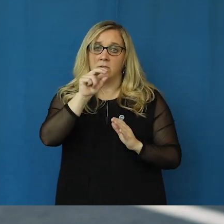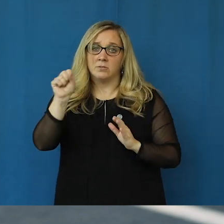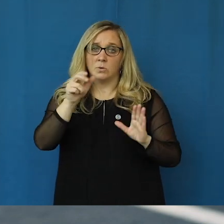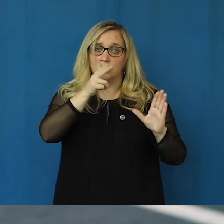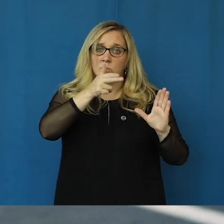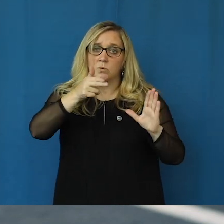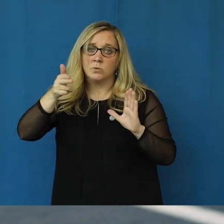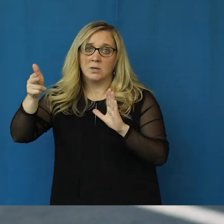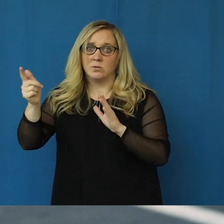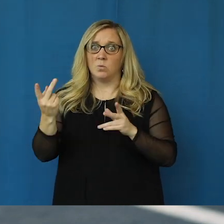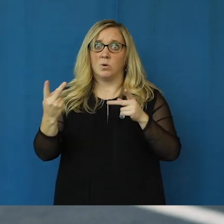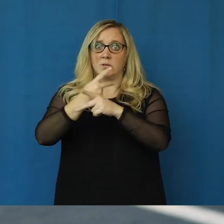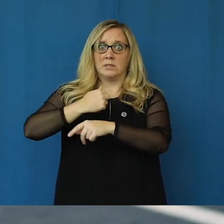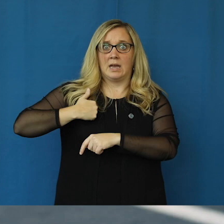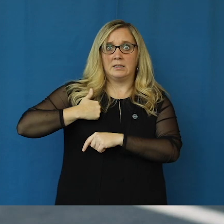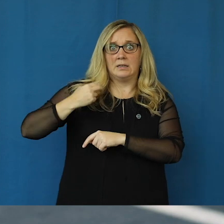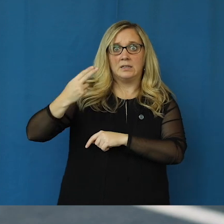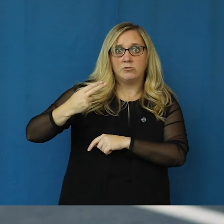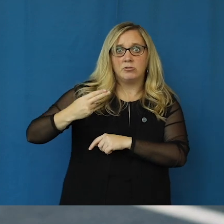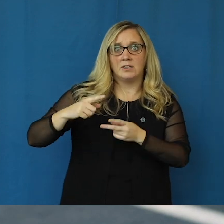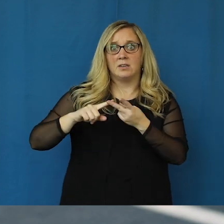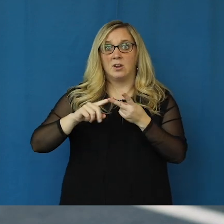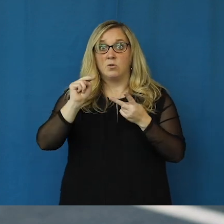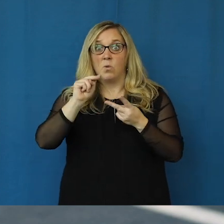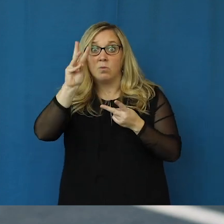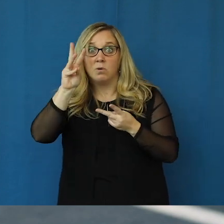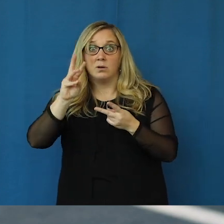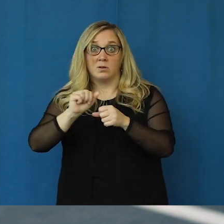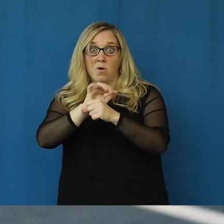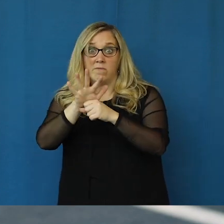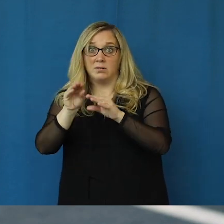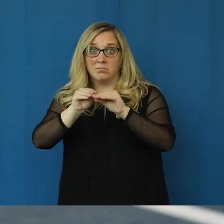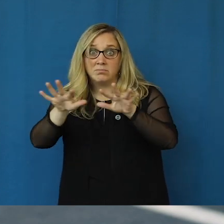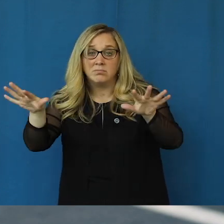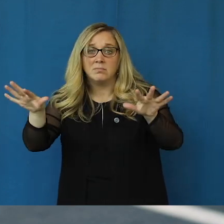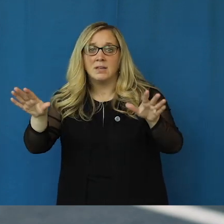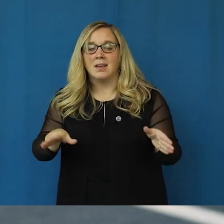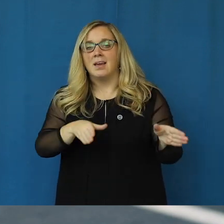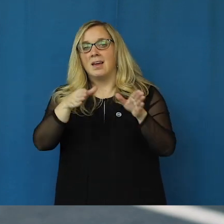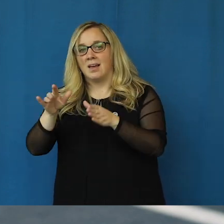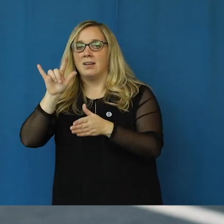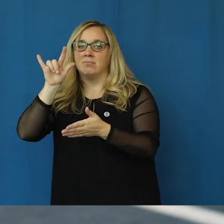in Canadian history. COVID-19 got into Long Term Care. An aircraft crash has taken the lives of members of the